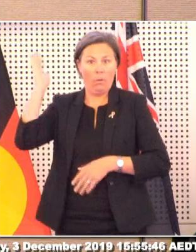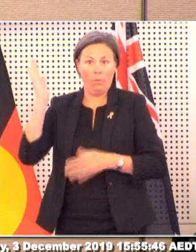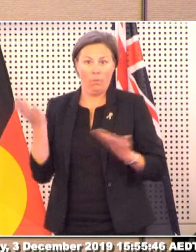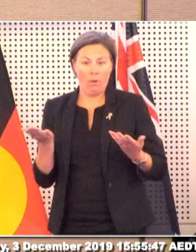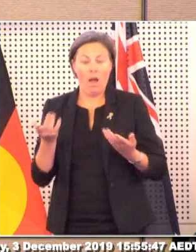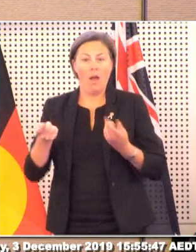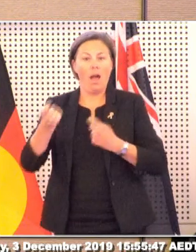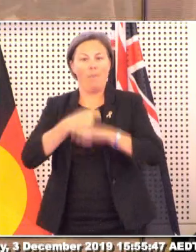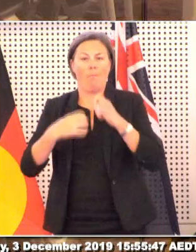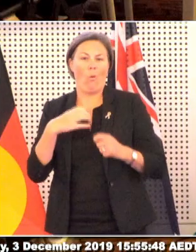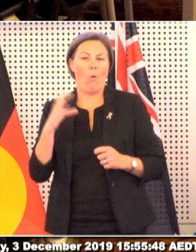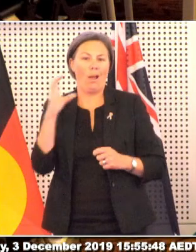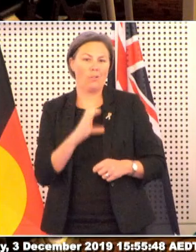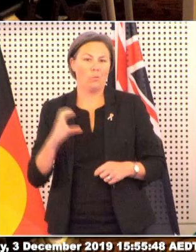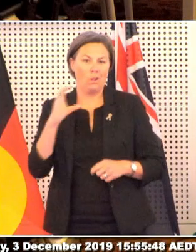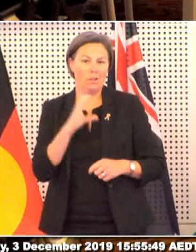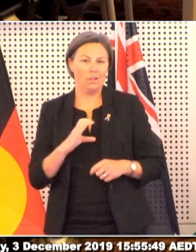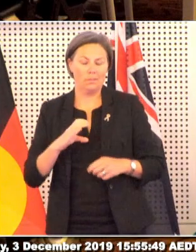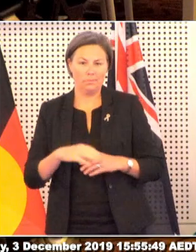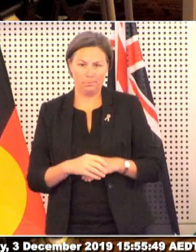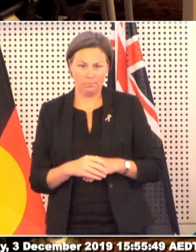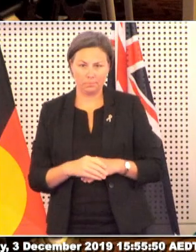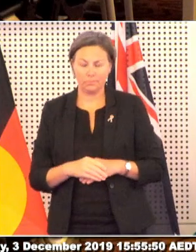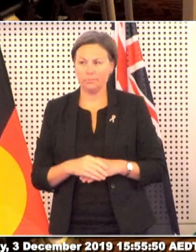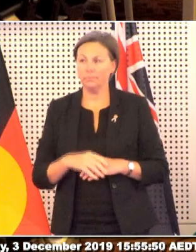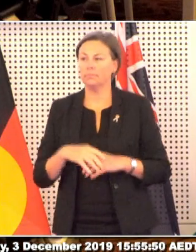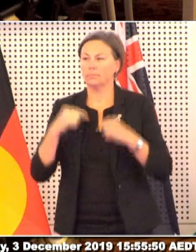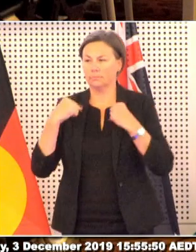What about the higher level of manager in a group home, so there